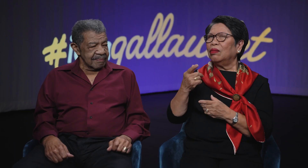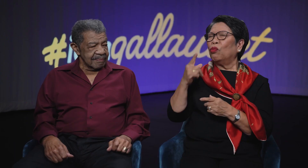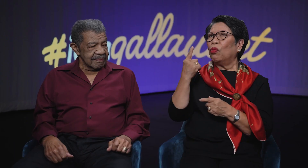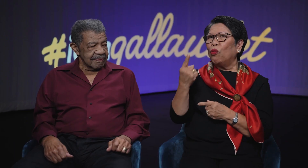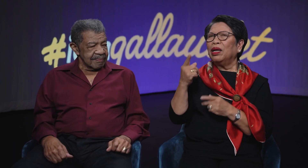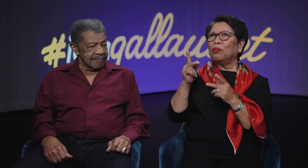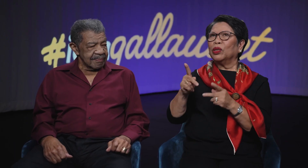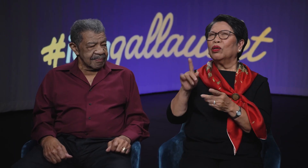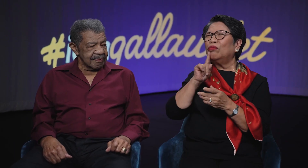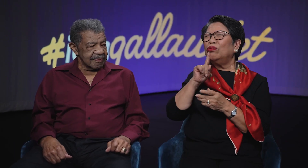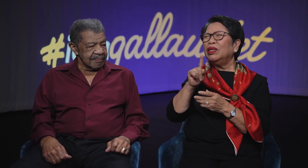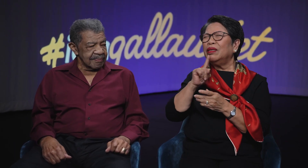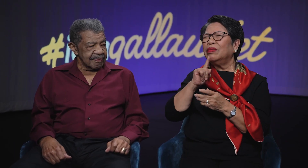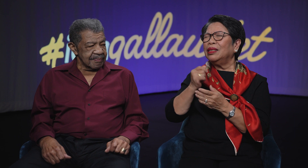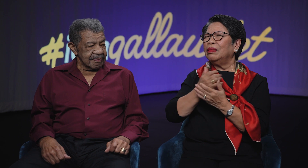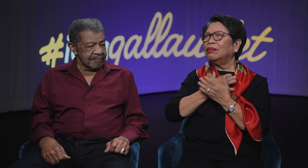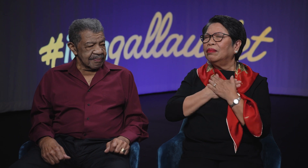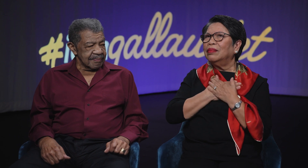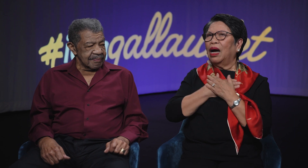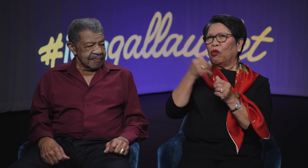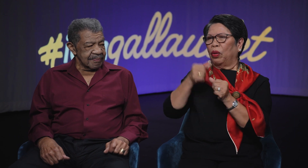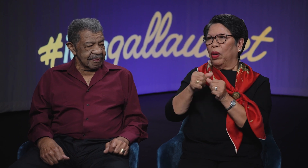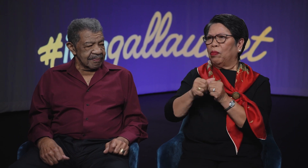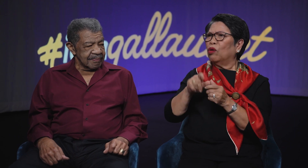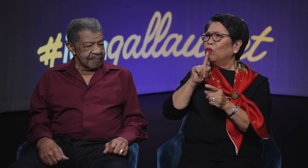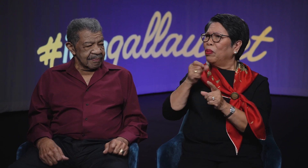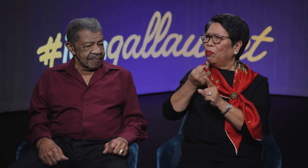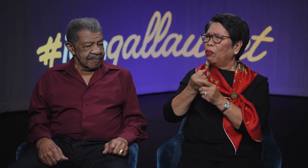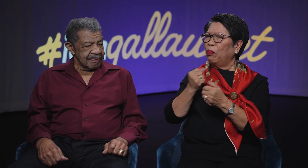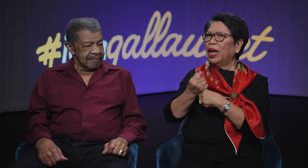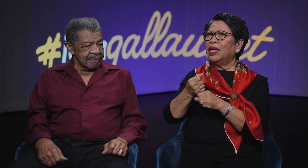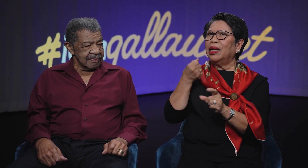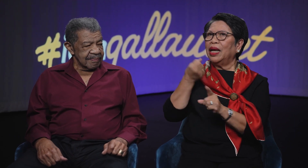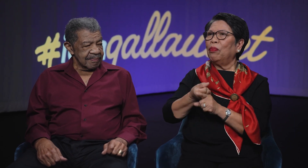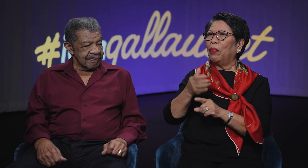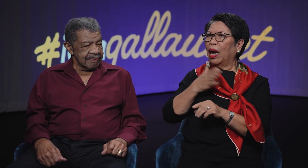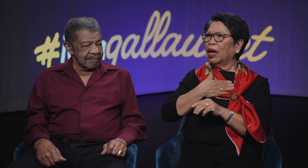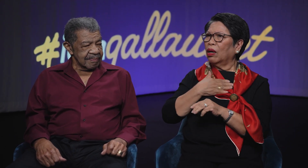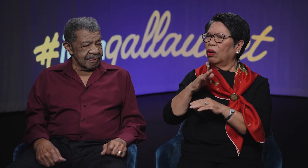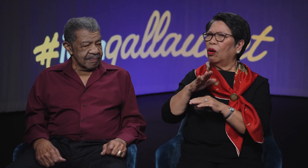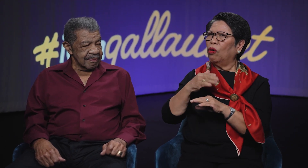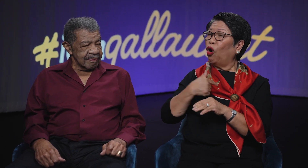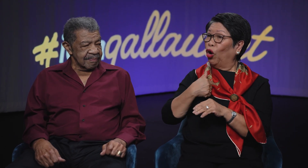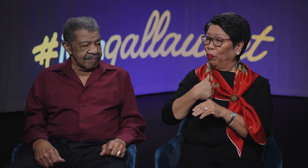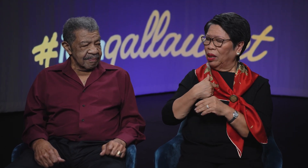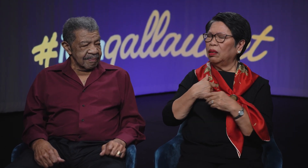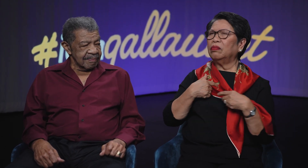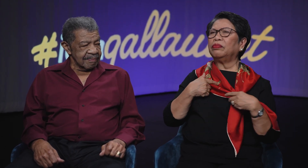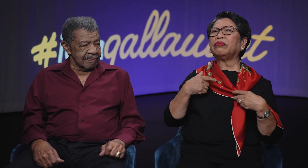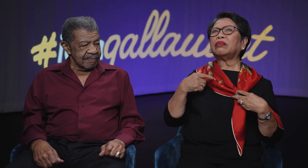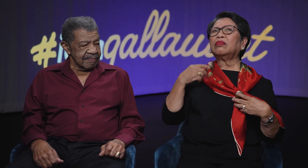One person who really made an impact on me